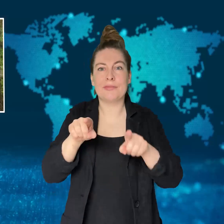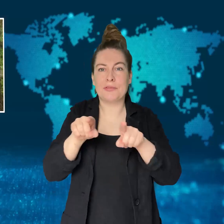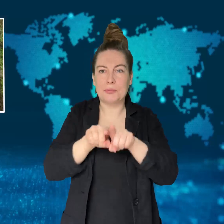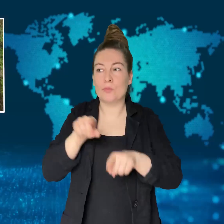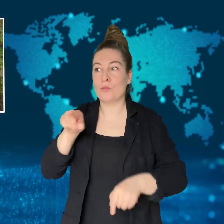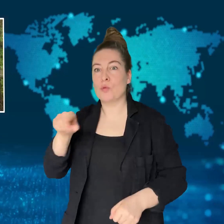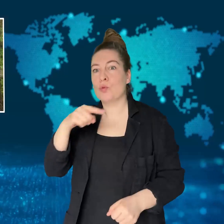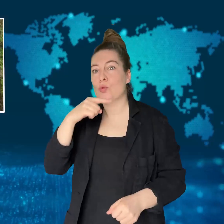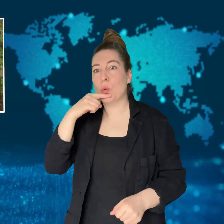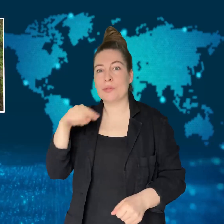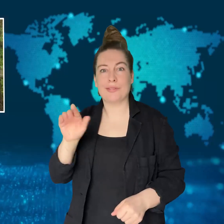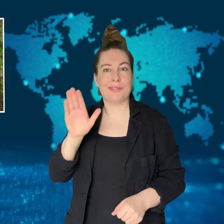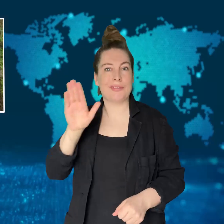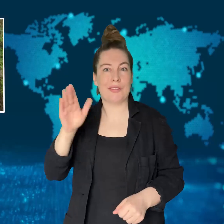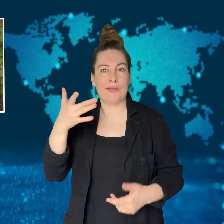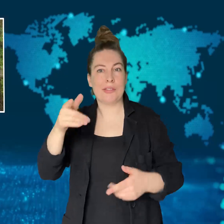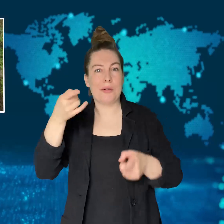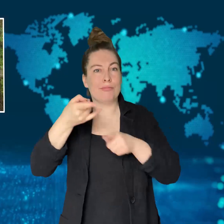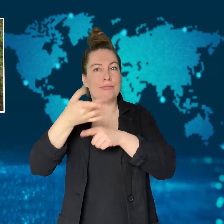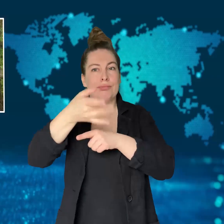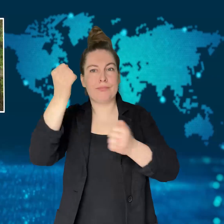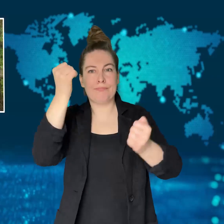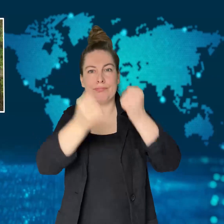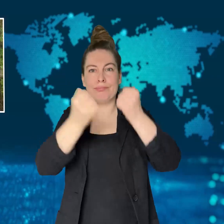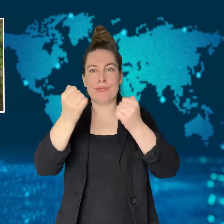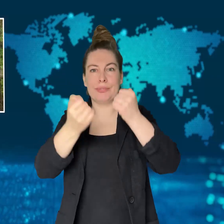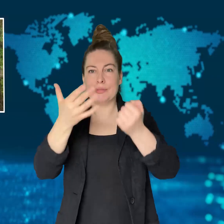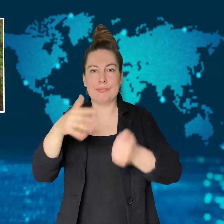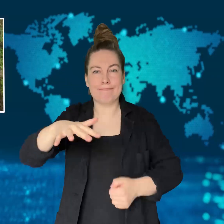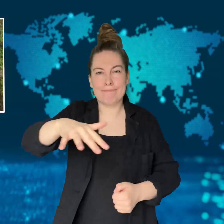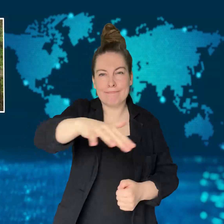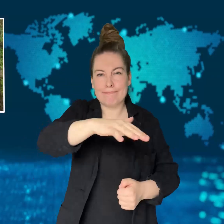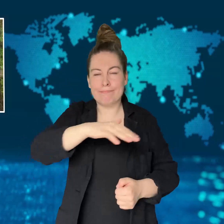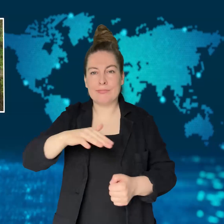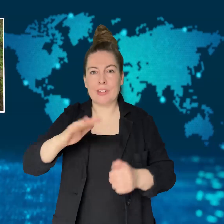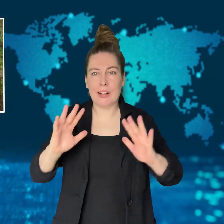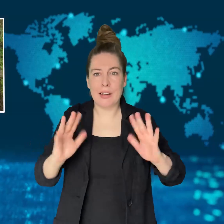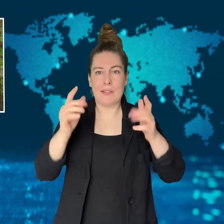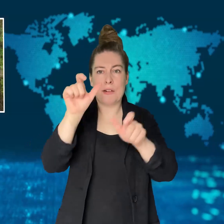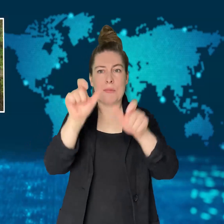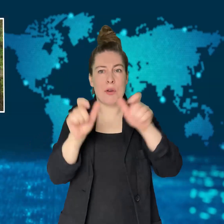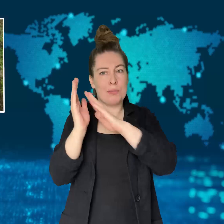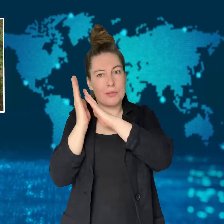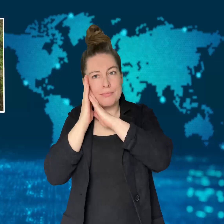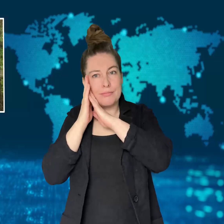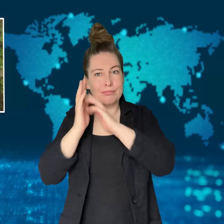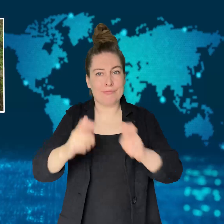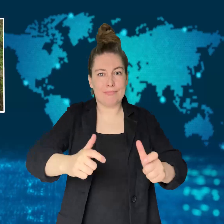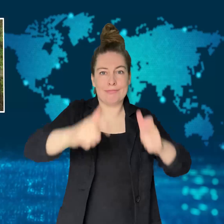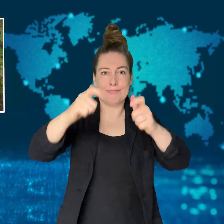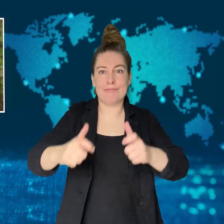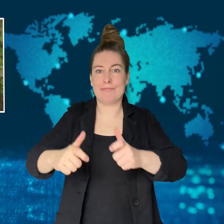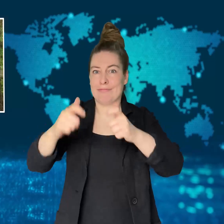that continues all this." Other attacks include a cyberattack on